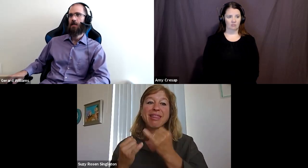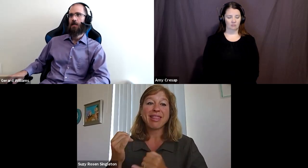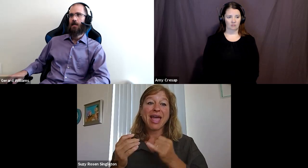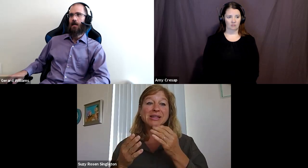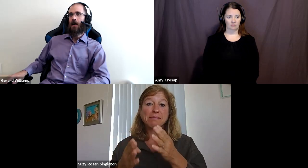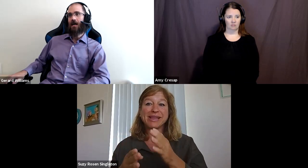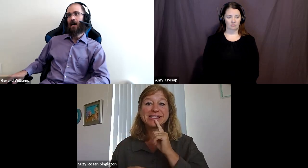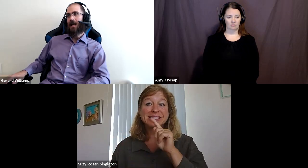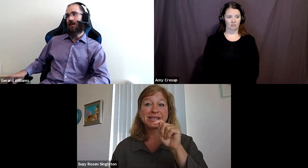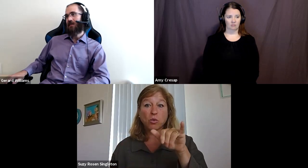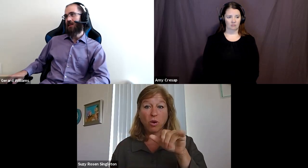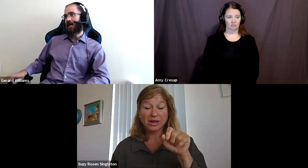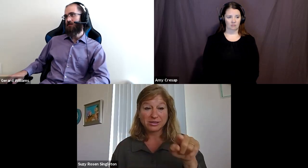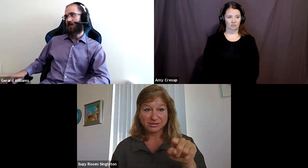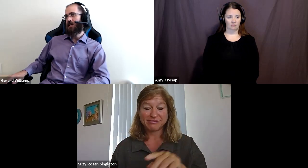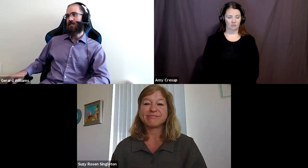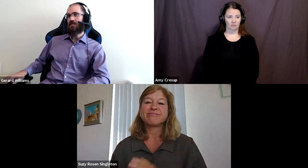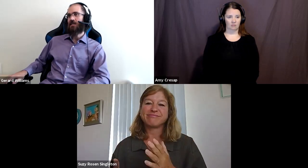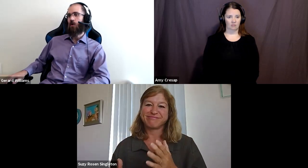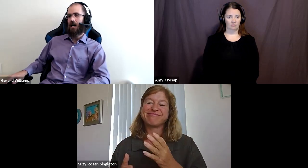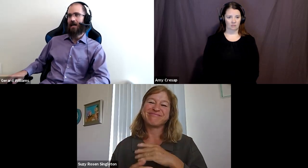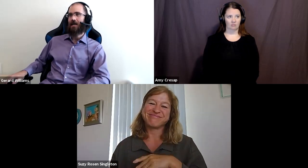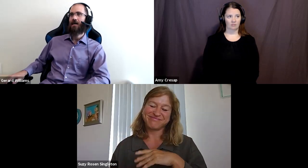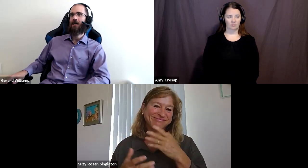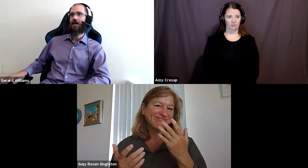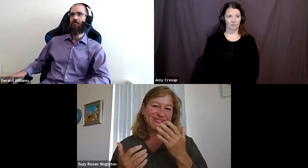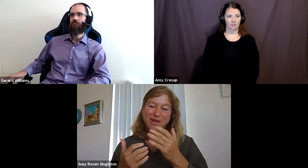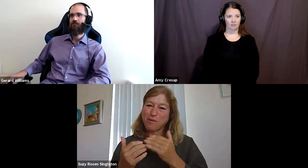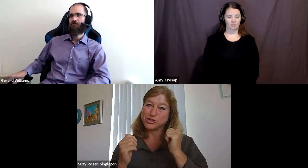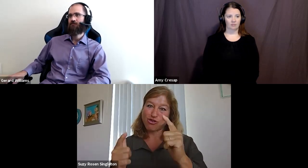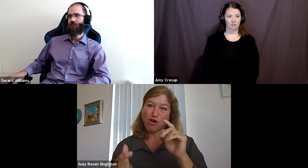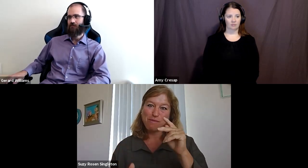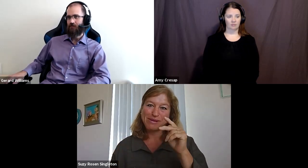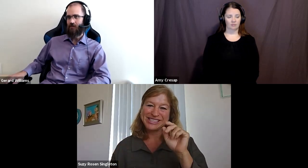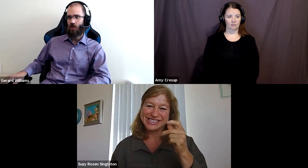since 2012. And then last method is TTY.